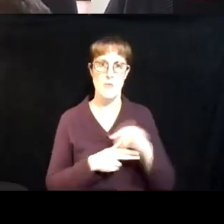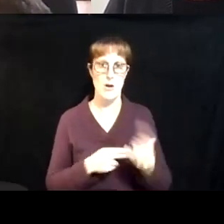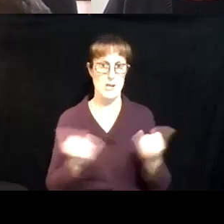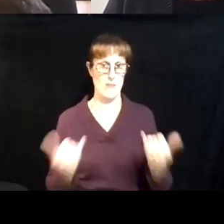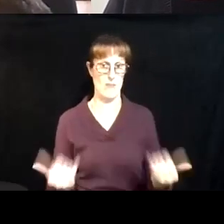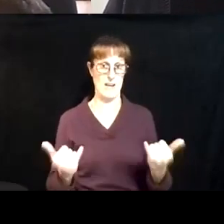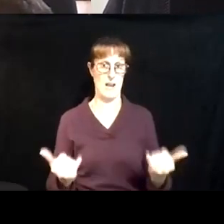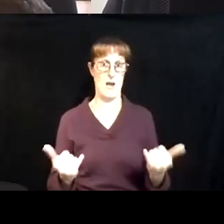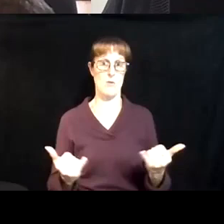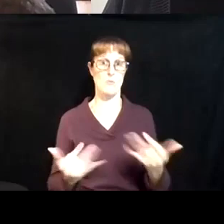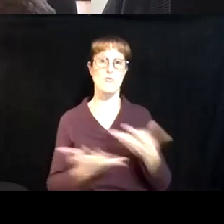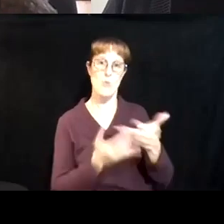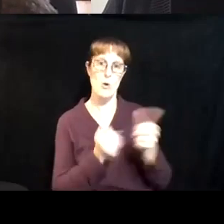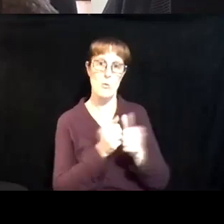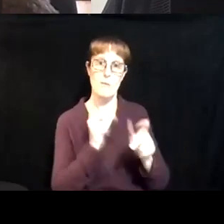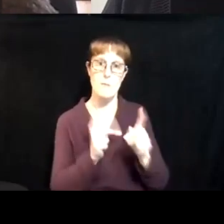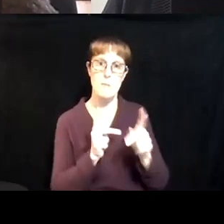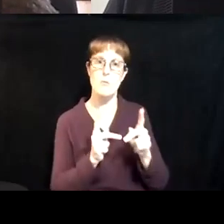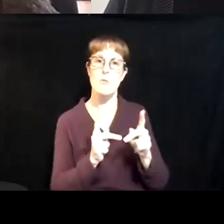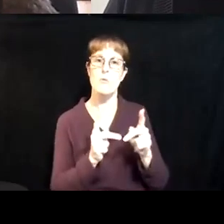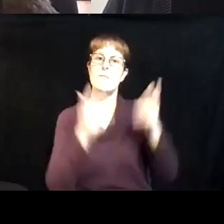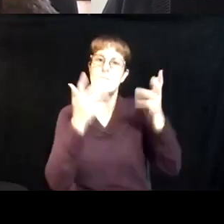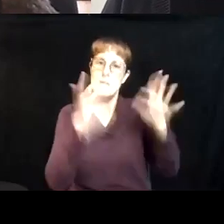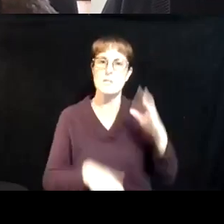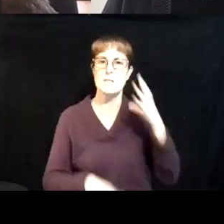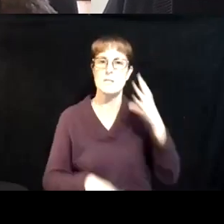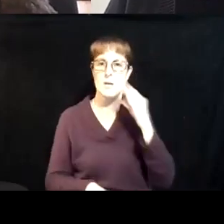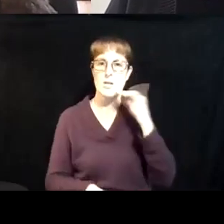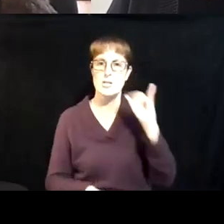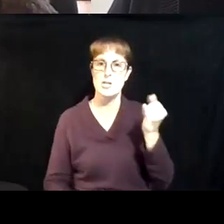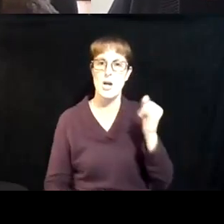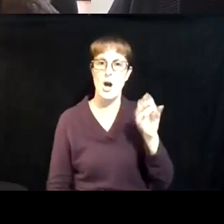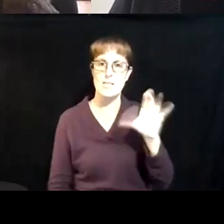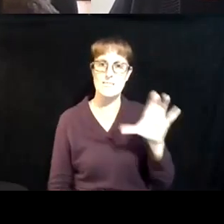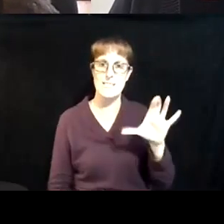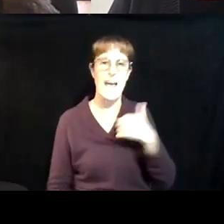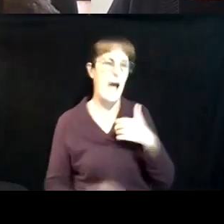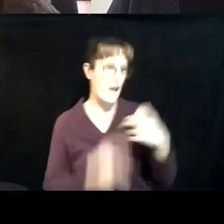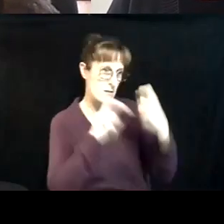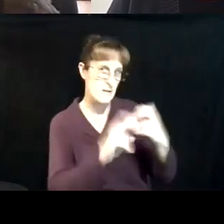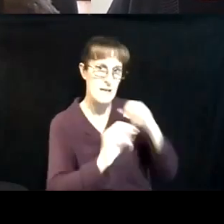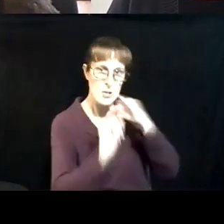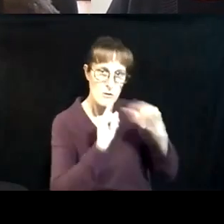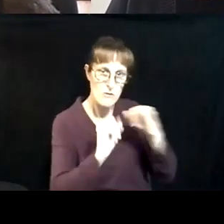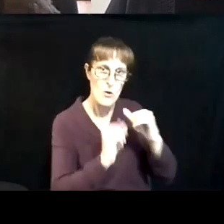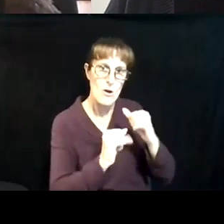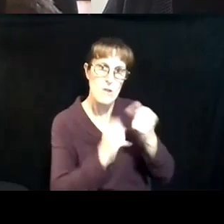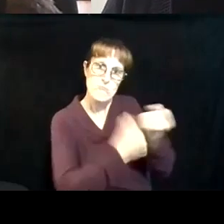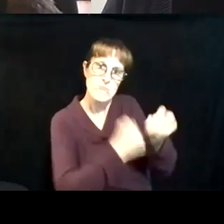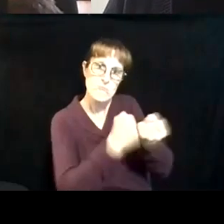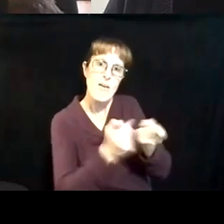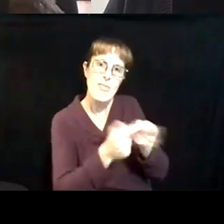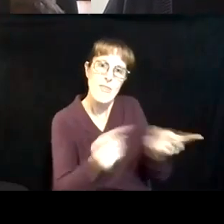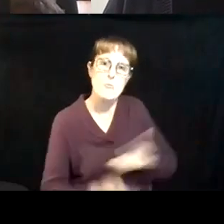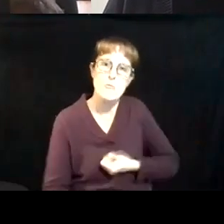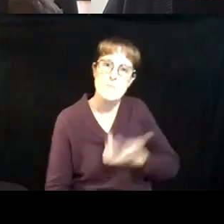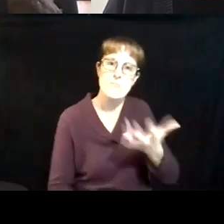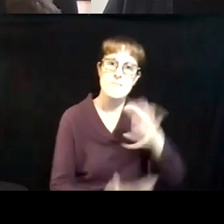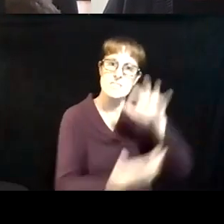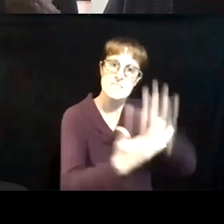JRC and interview them and help them to write their own stories just for their own use if,